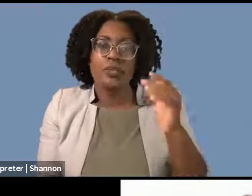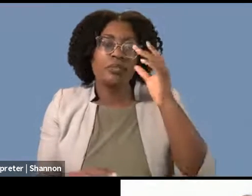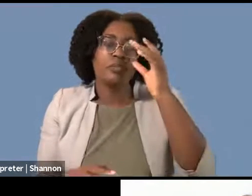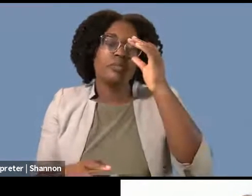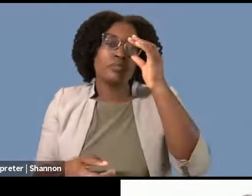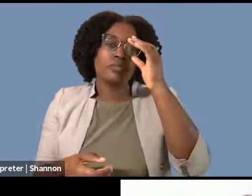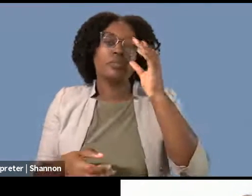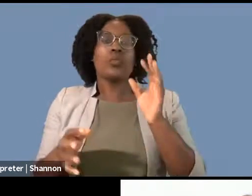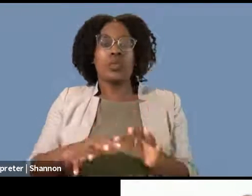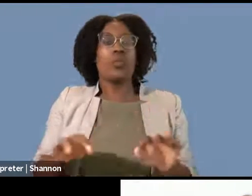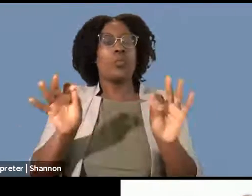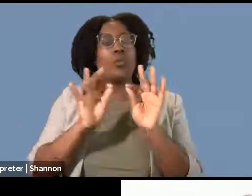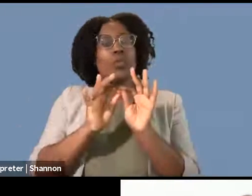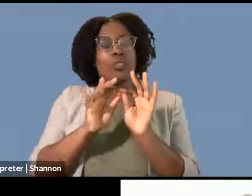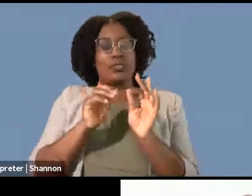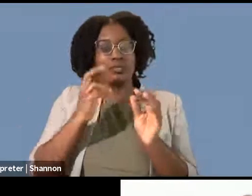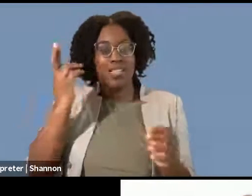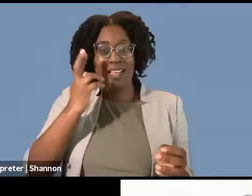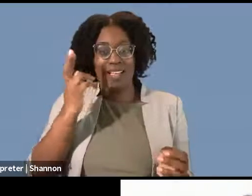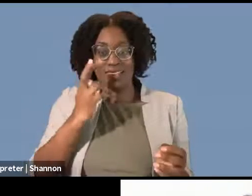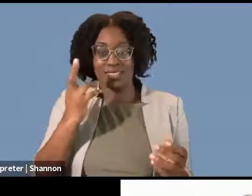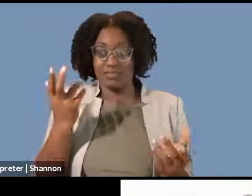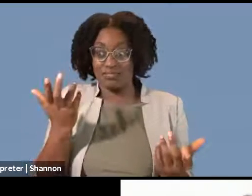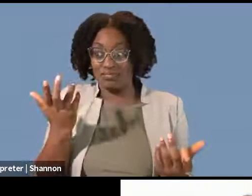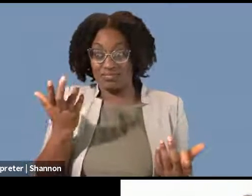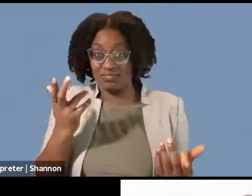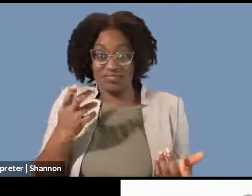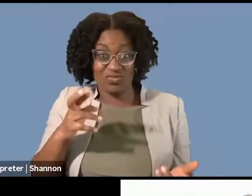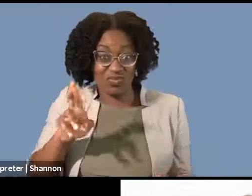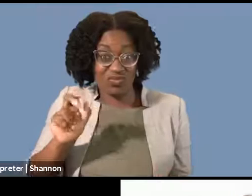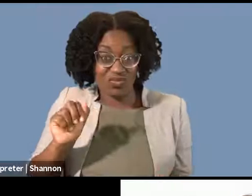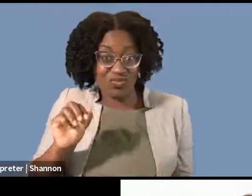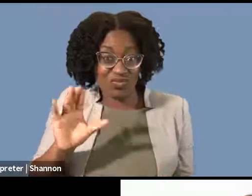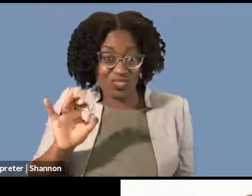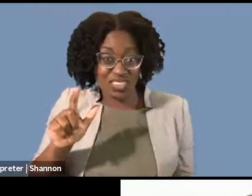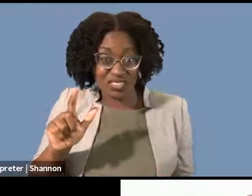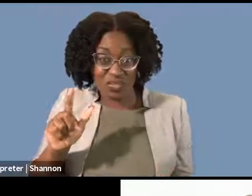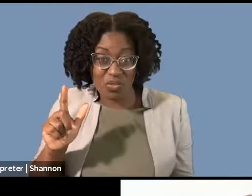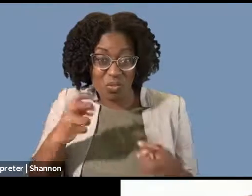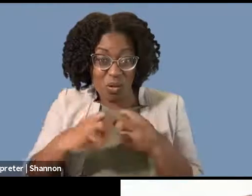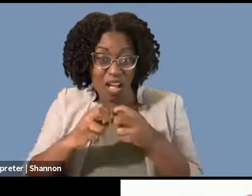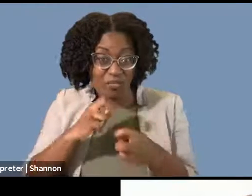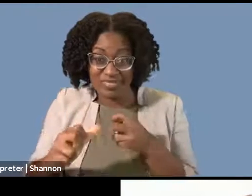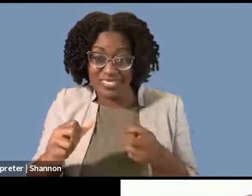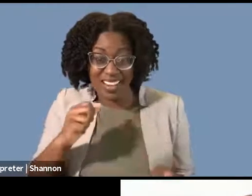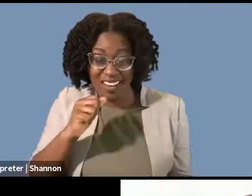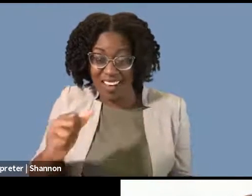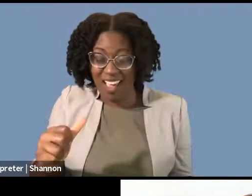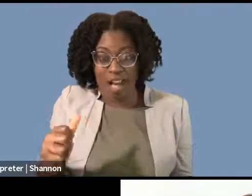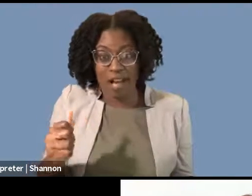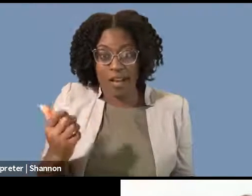happen yesterday. It happened a long time ago. One of the things I have been really trying to do, I